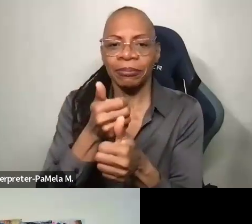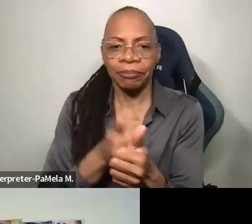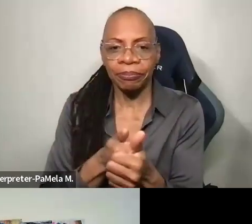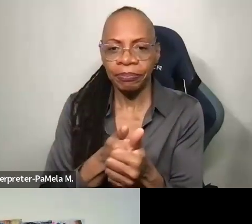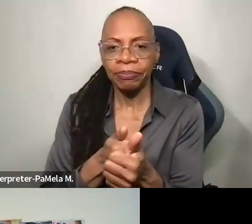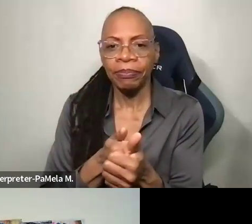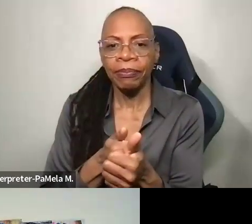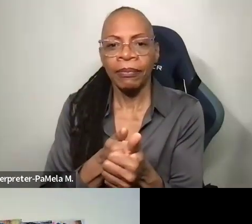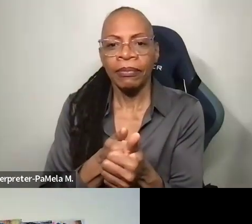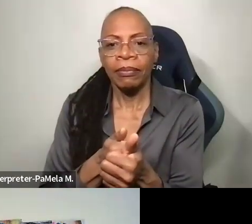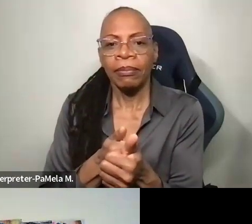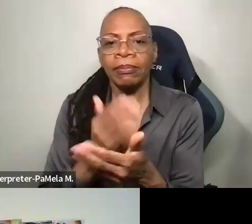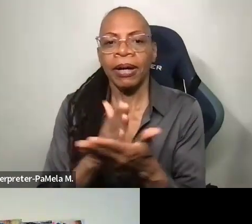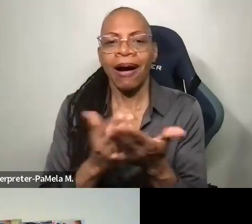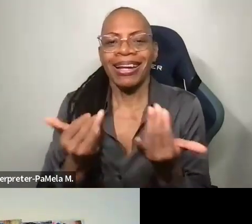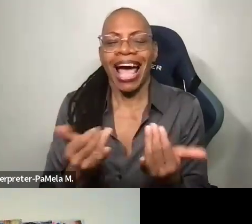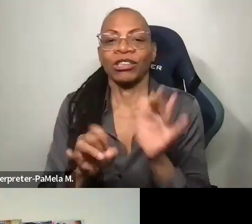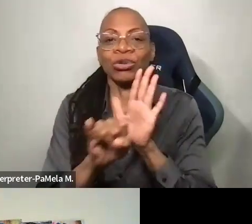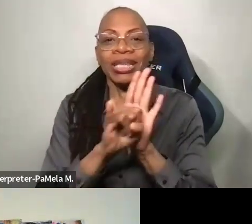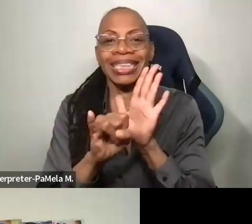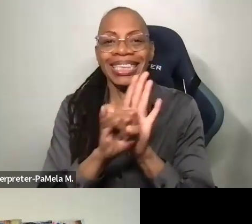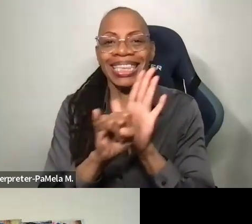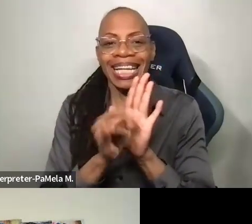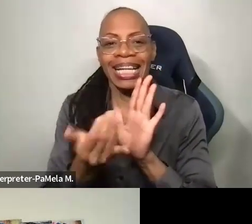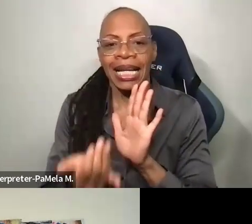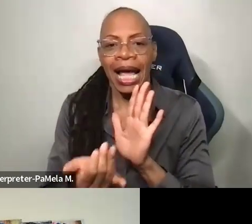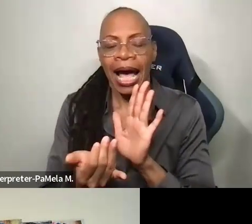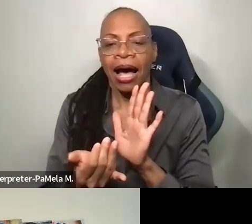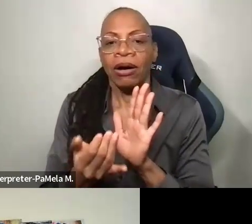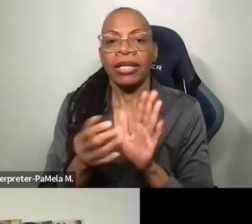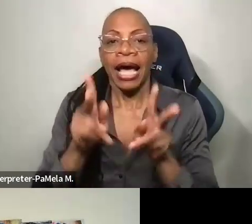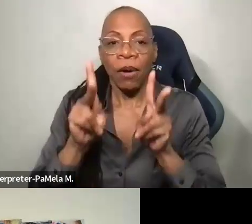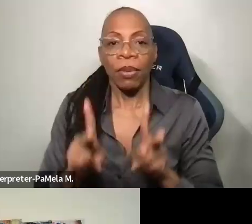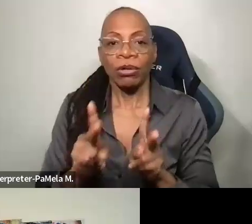to indicate that scenario where a person is enrolled in your program,